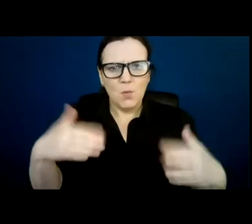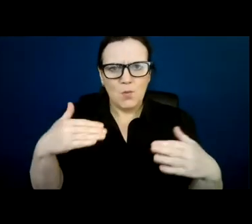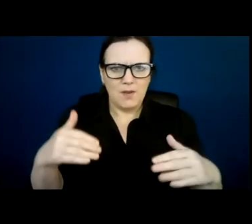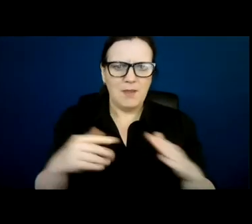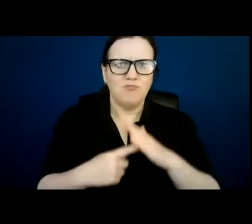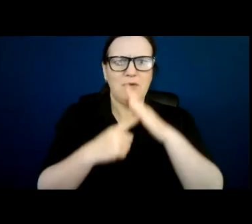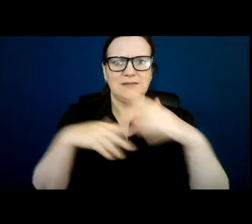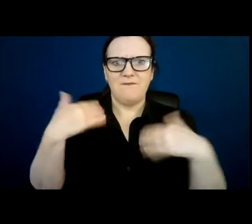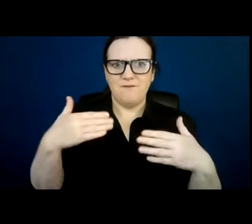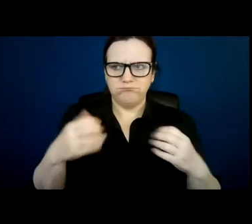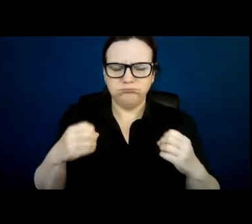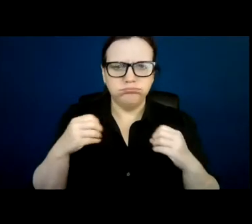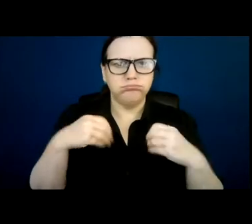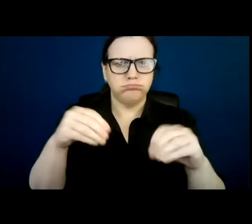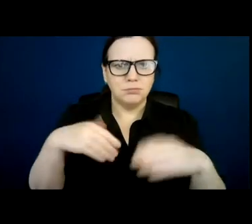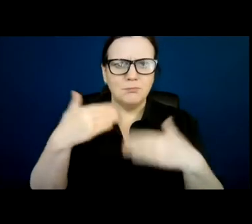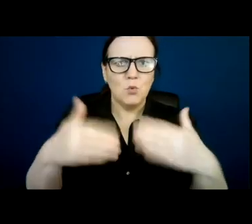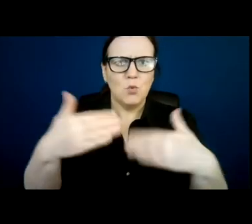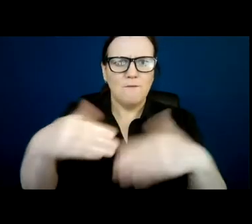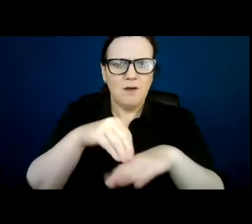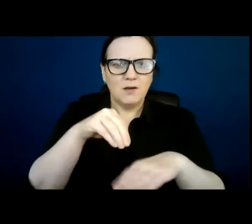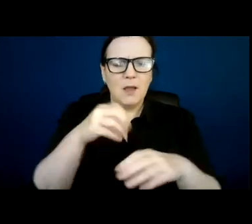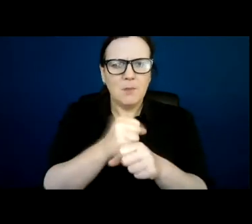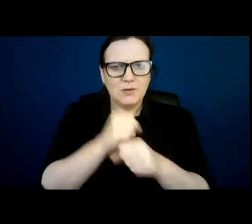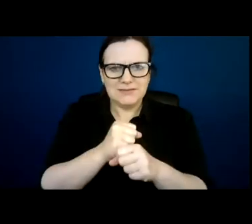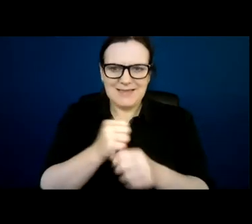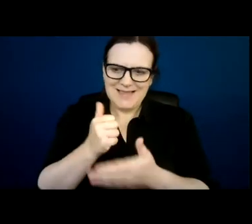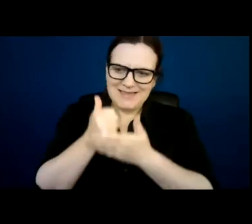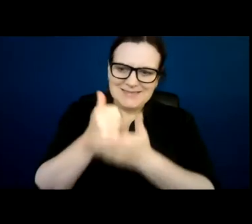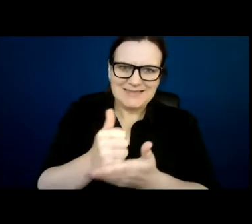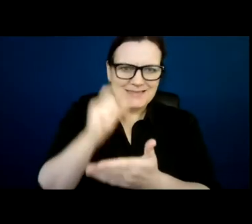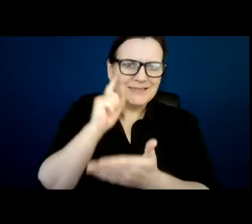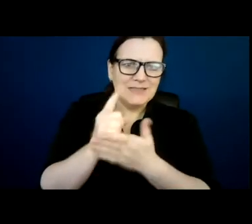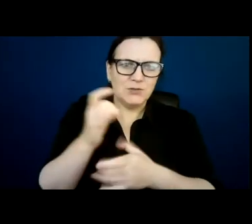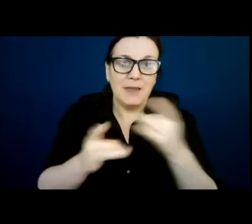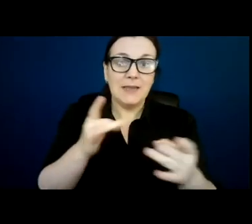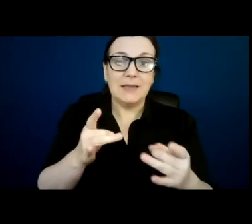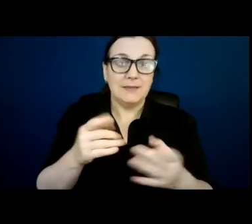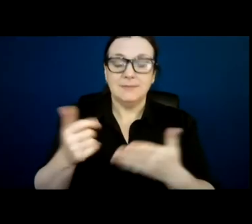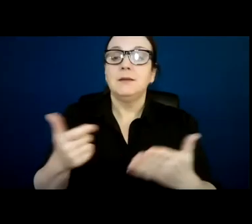supported decision making, and just a reminder that if you have questions for Alberto, you can